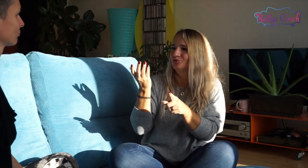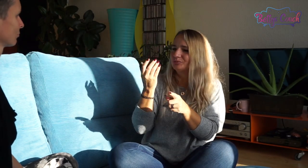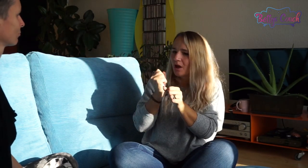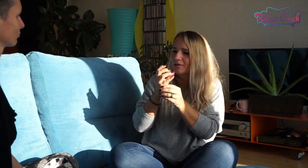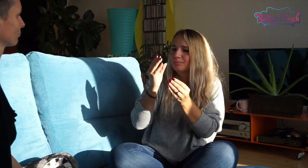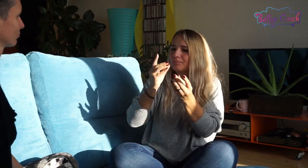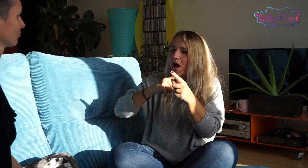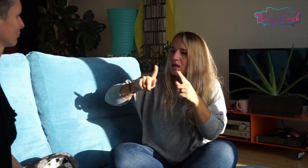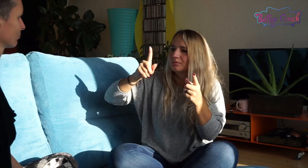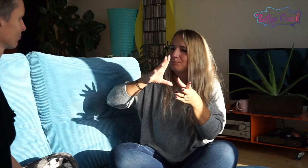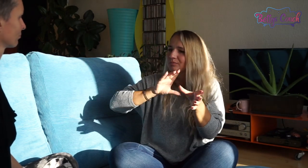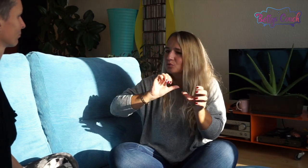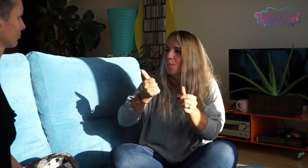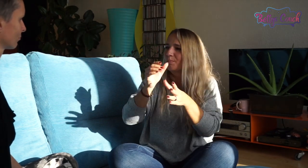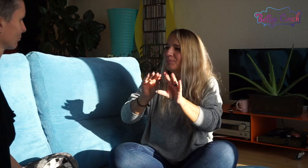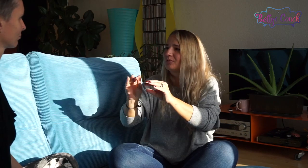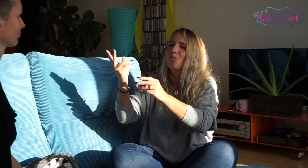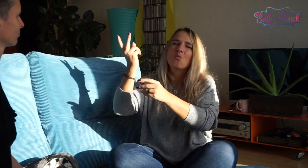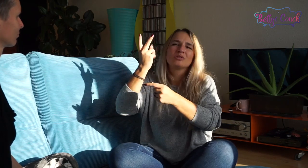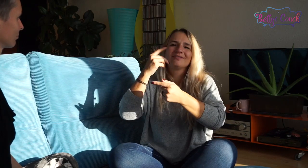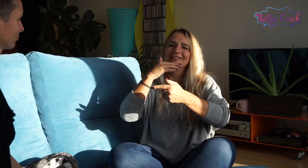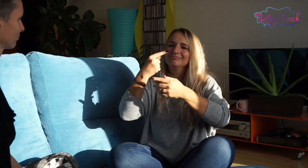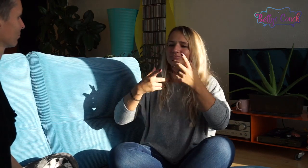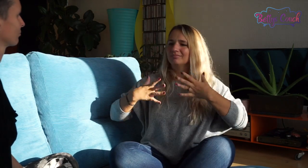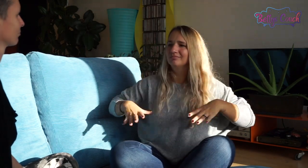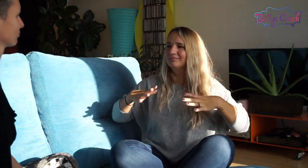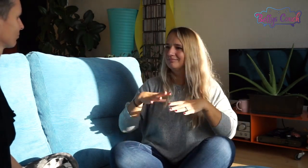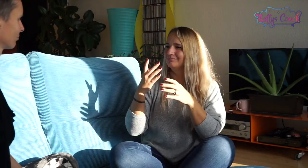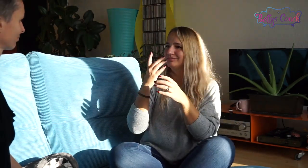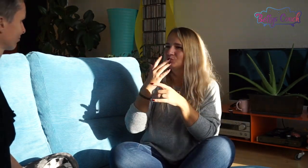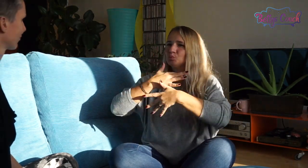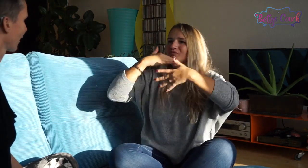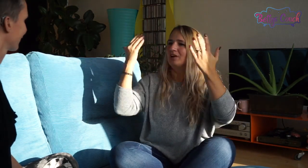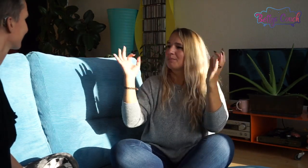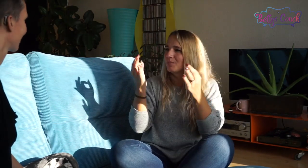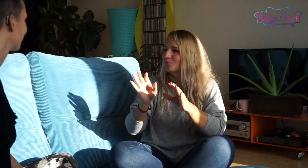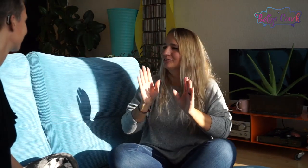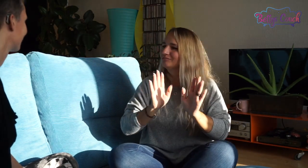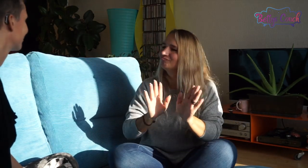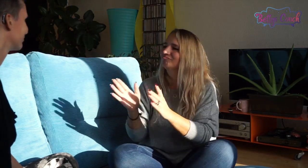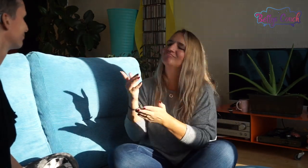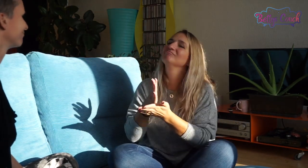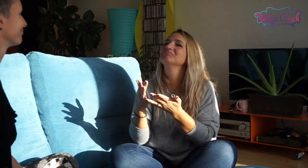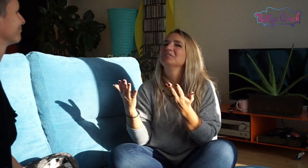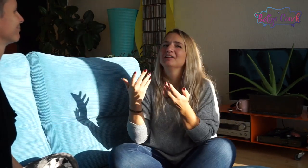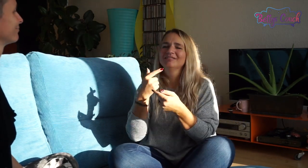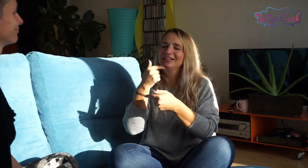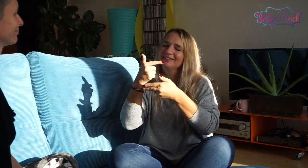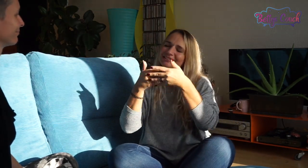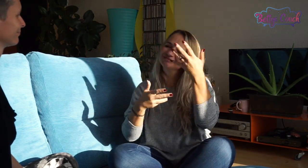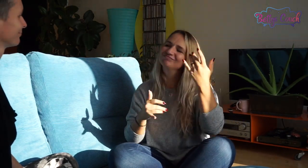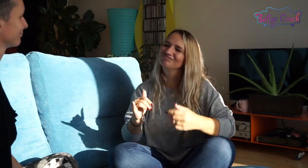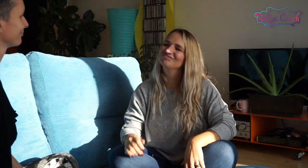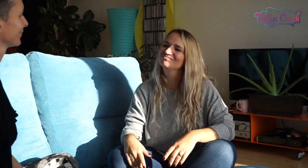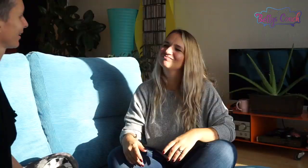I can use what I have and what is there, so I don't need much. Yes, a lot has changed for me.